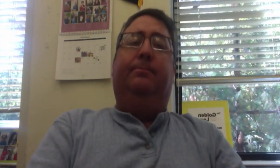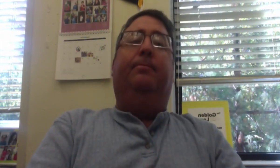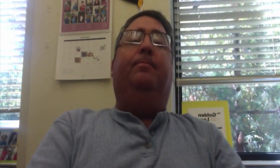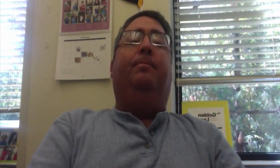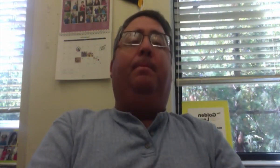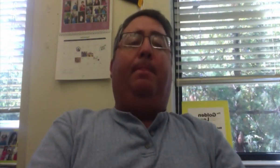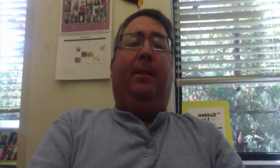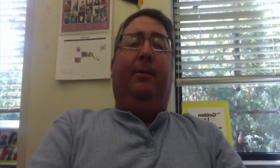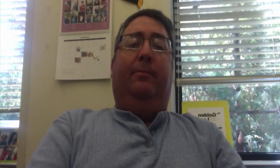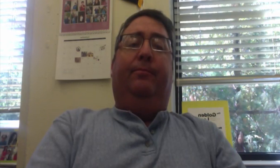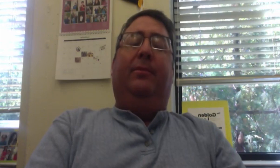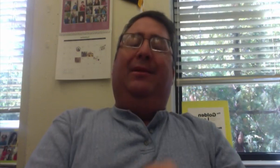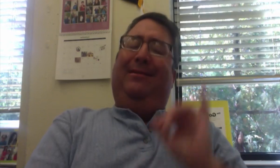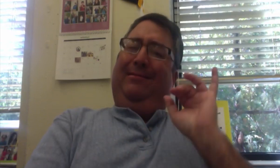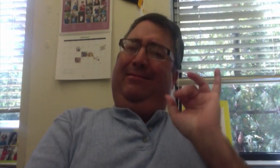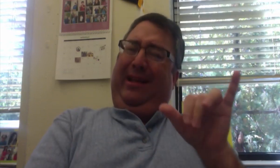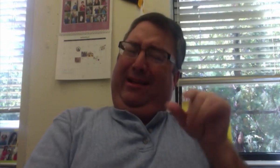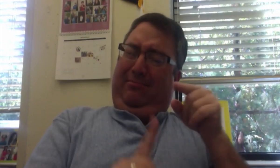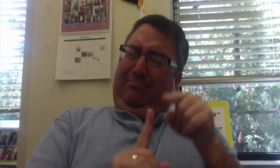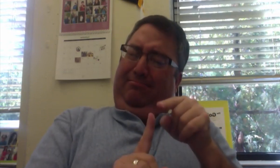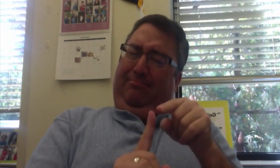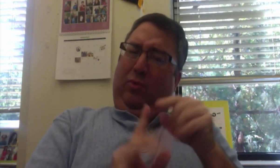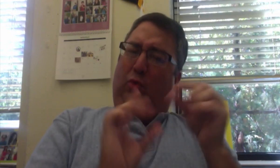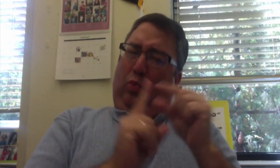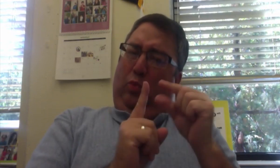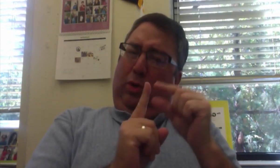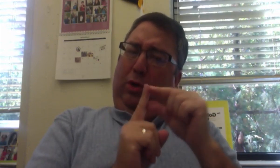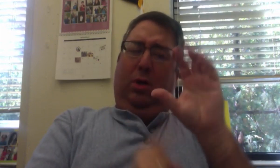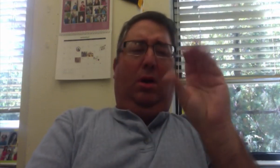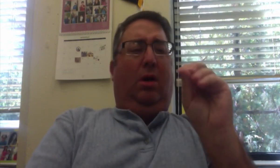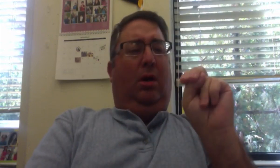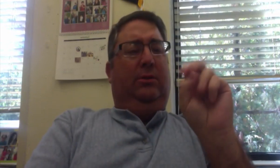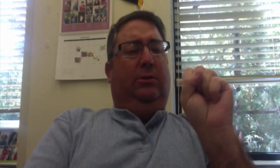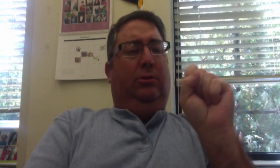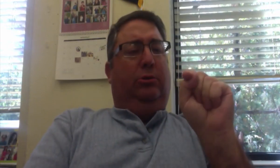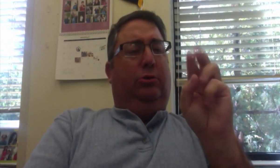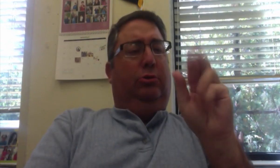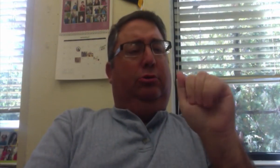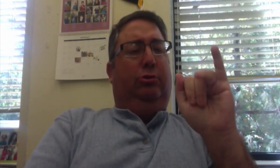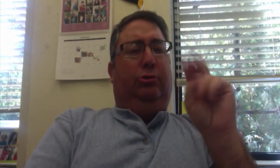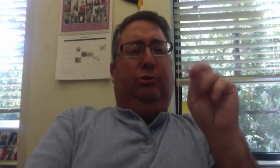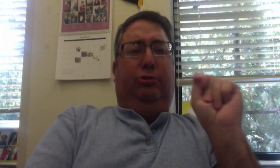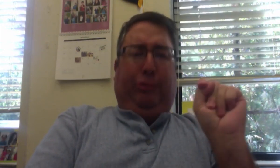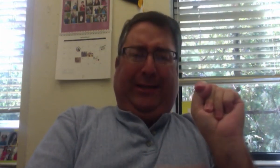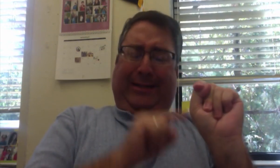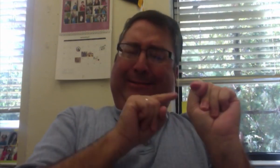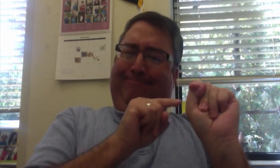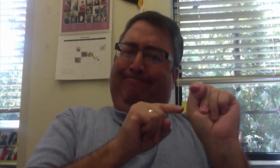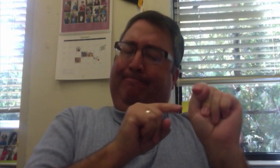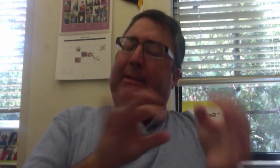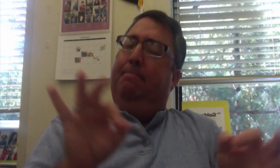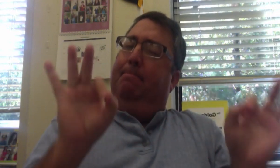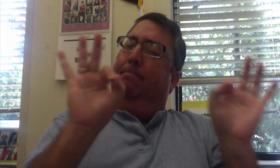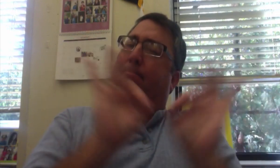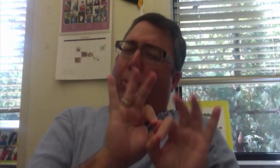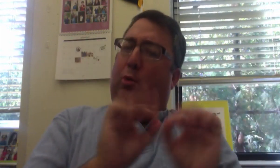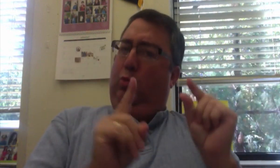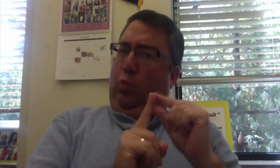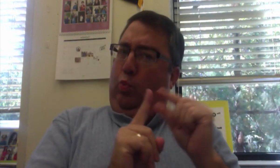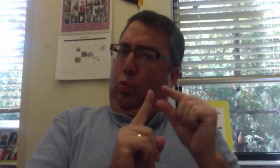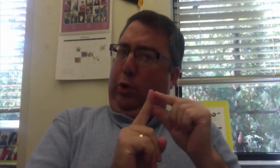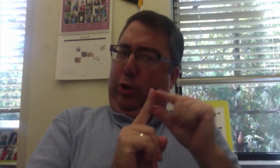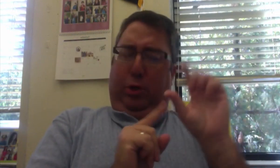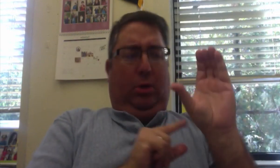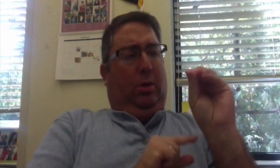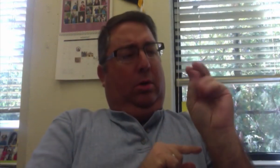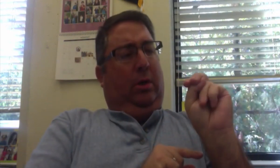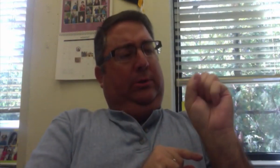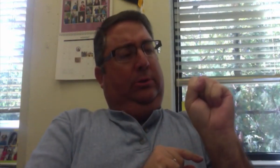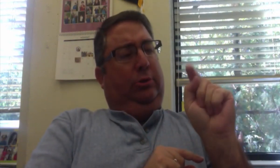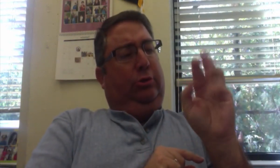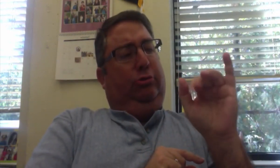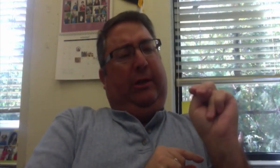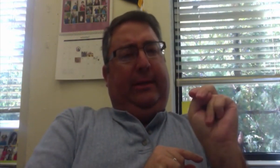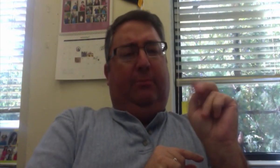That word, "constraint", is an important word to attend to here.